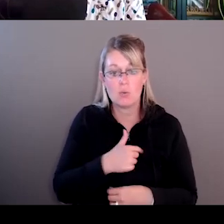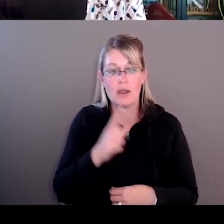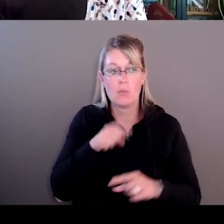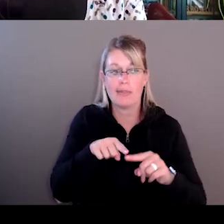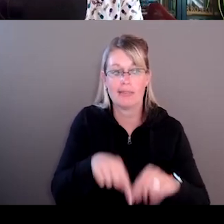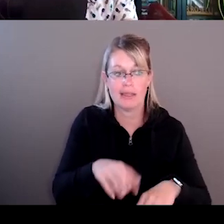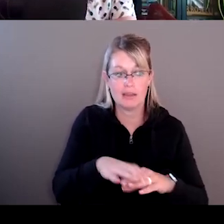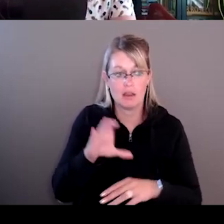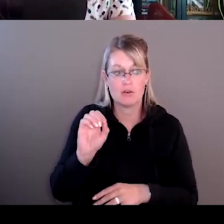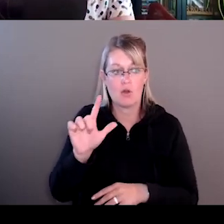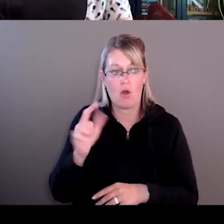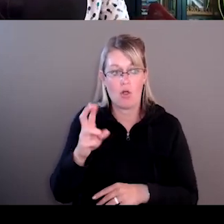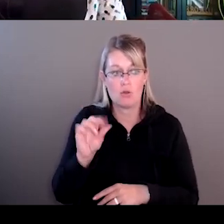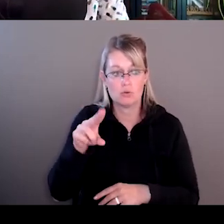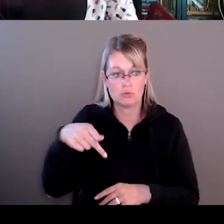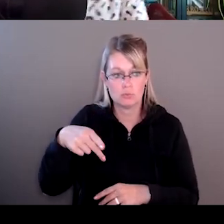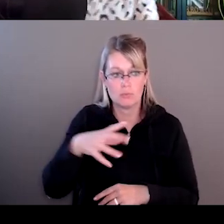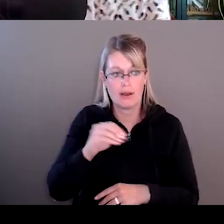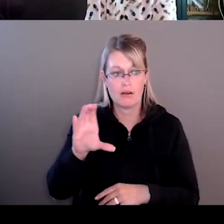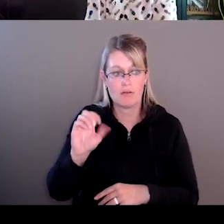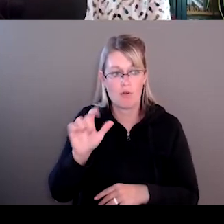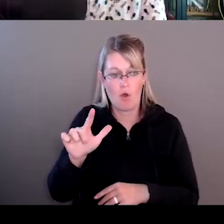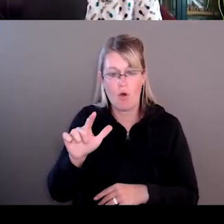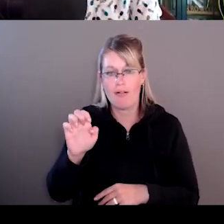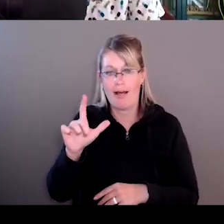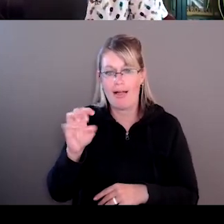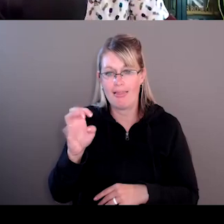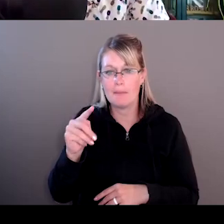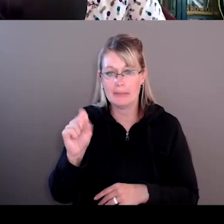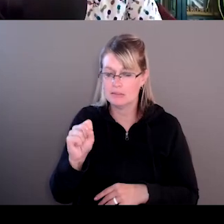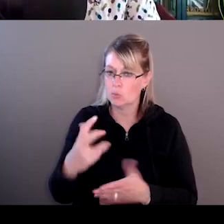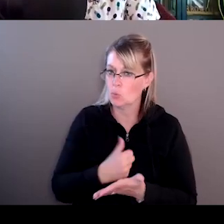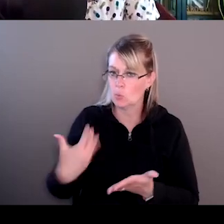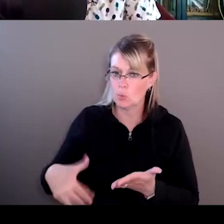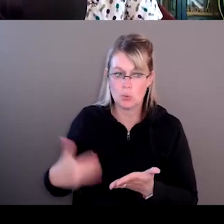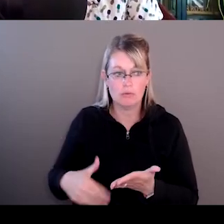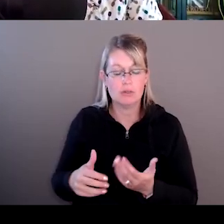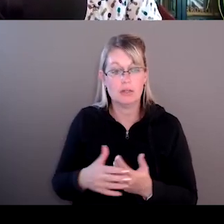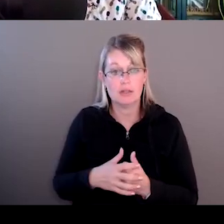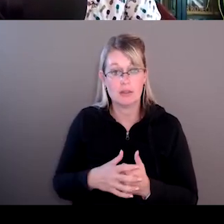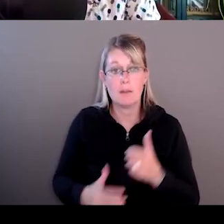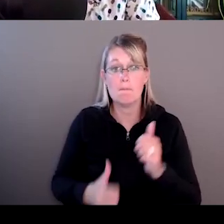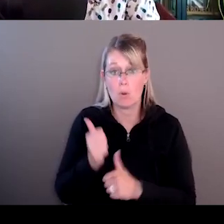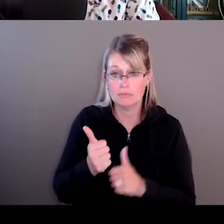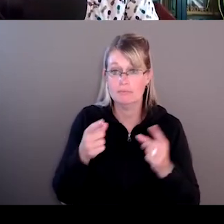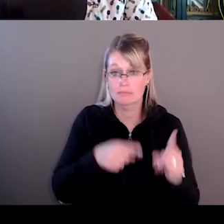colgroup and elements. Those can prove handy. The heavy lift of the sorting is used by JavaScript,